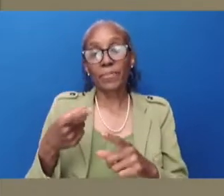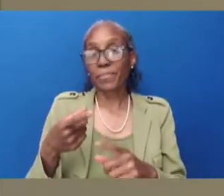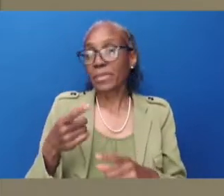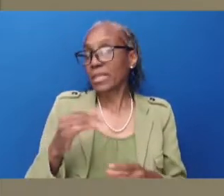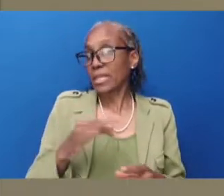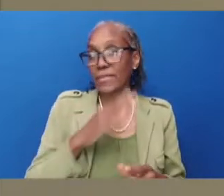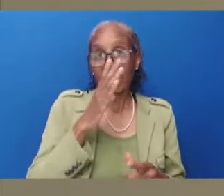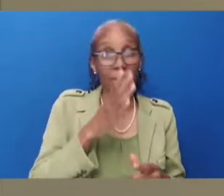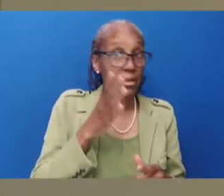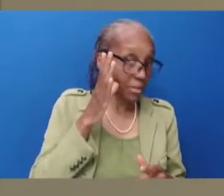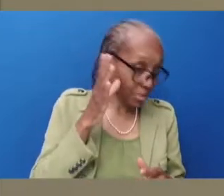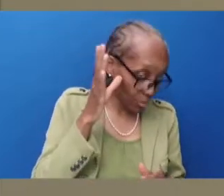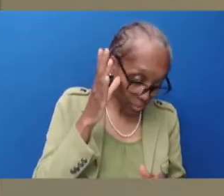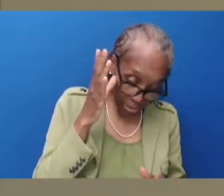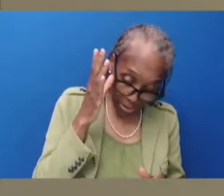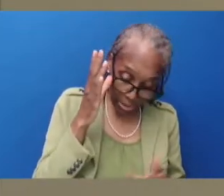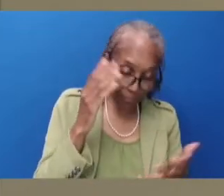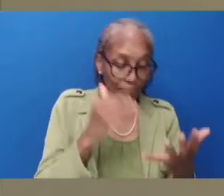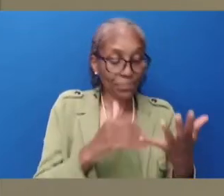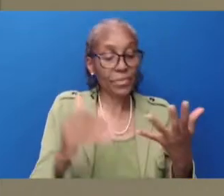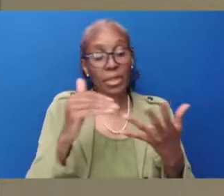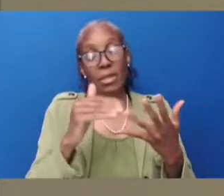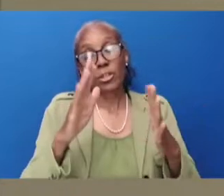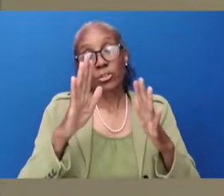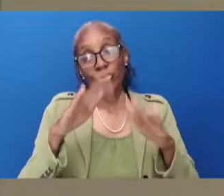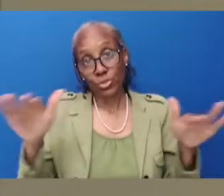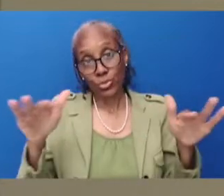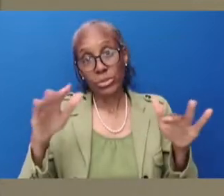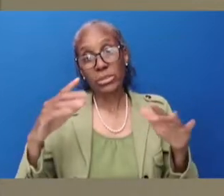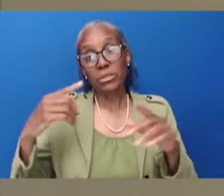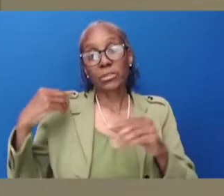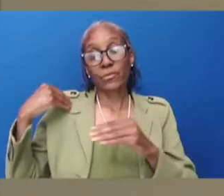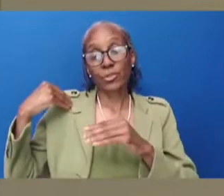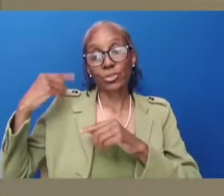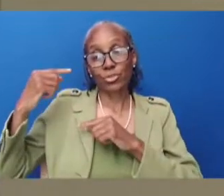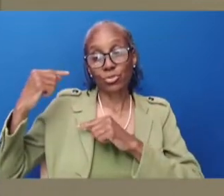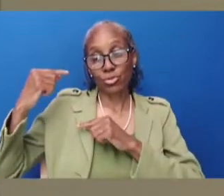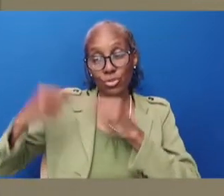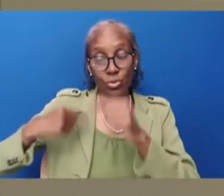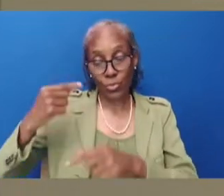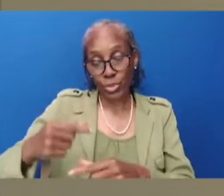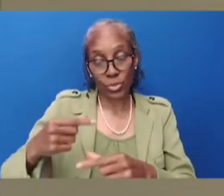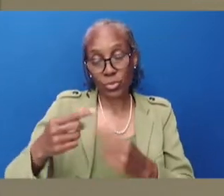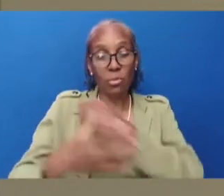FAMILIES UP THAT SPECIFICALLY